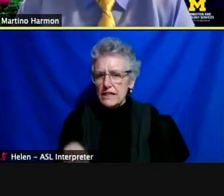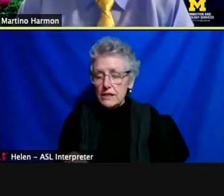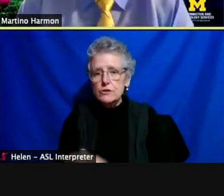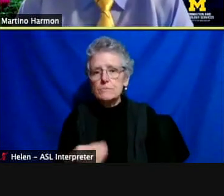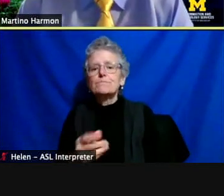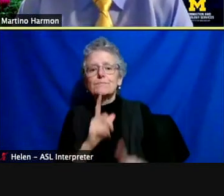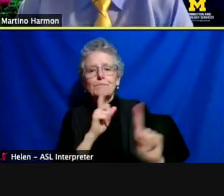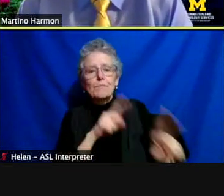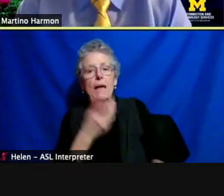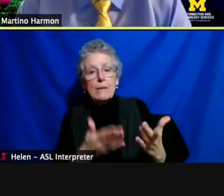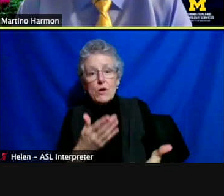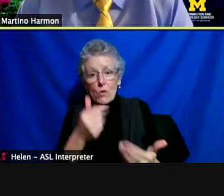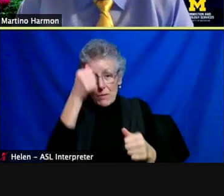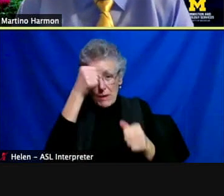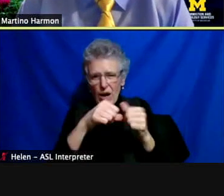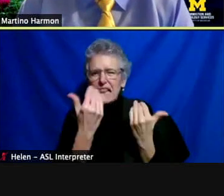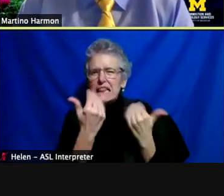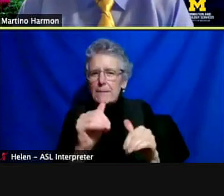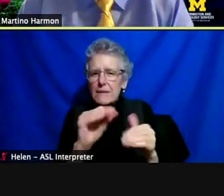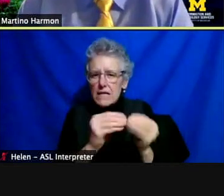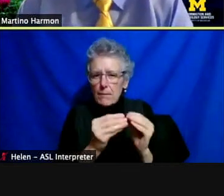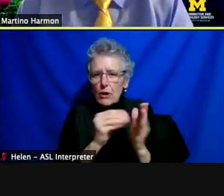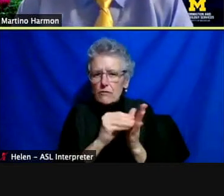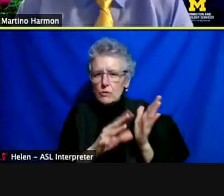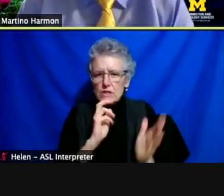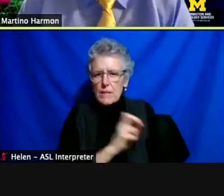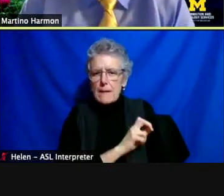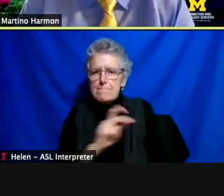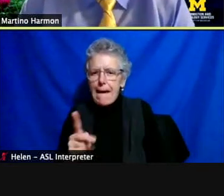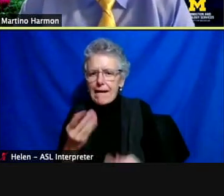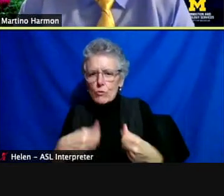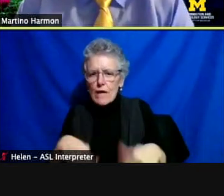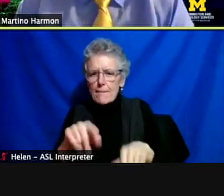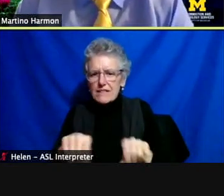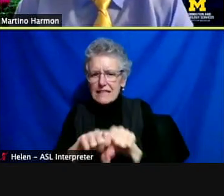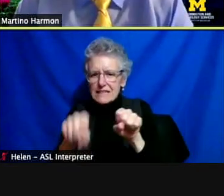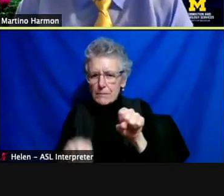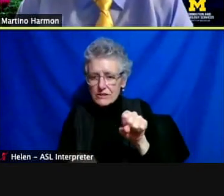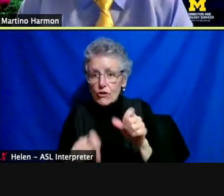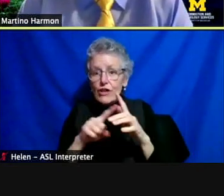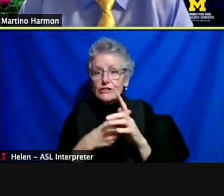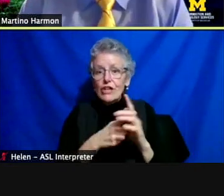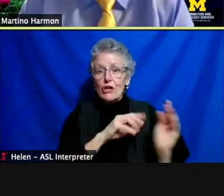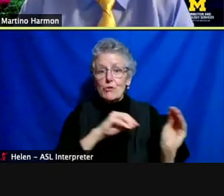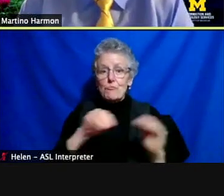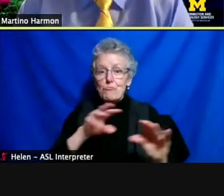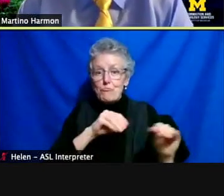of students returning to campus this semester. In fact, they're starting the move in process over the next few days,